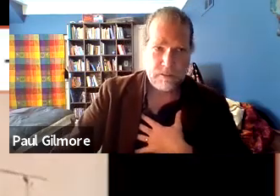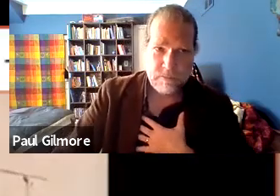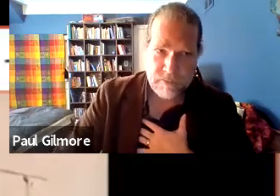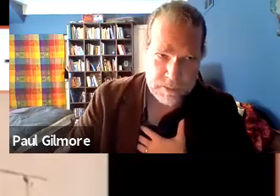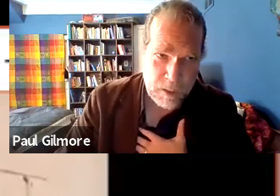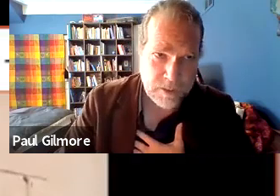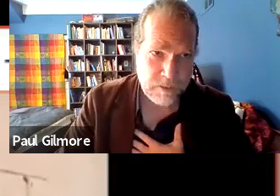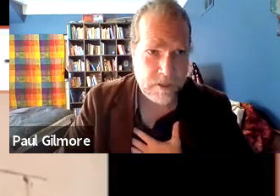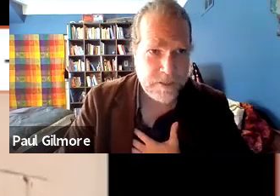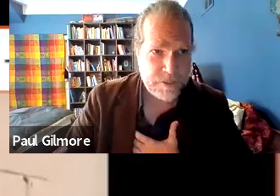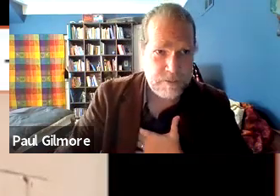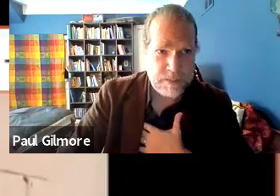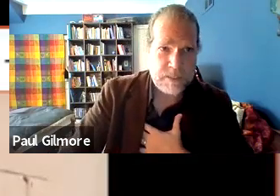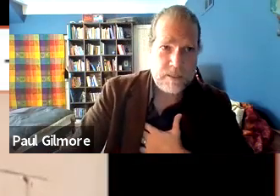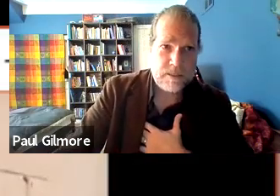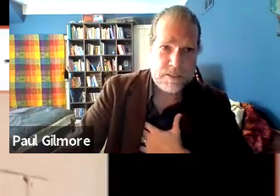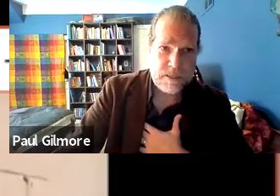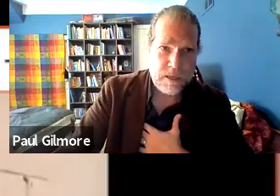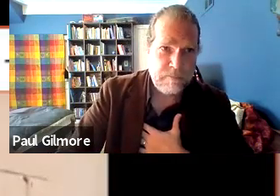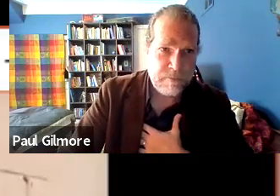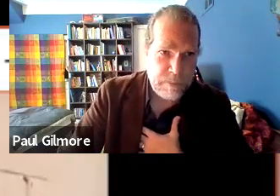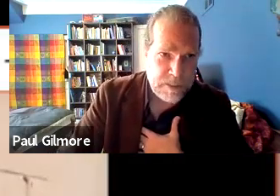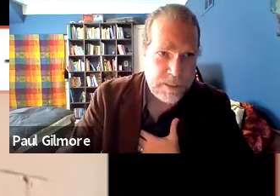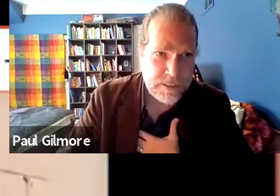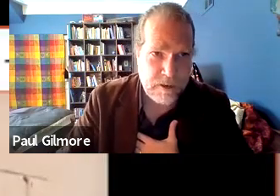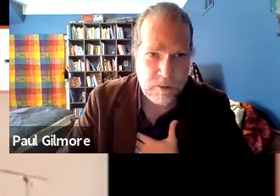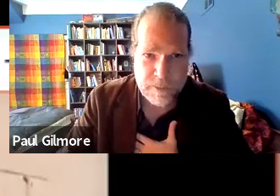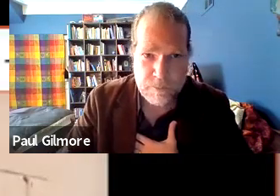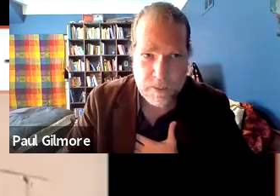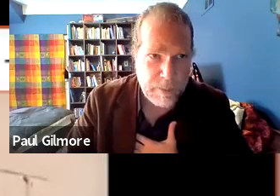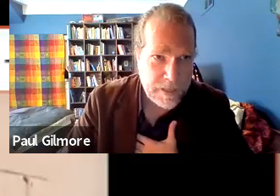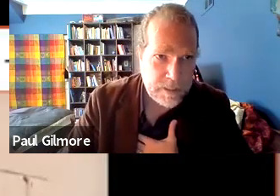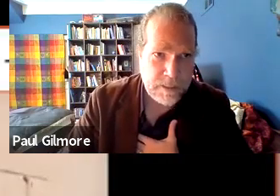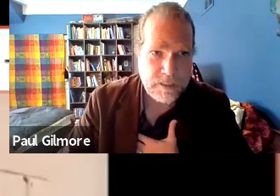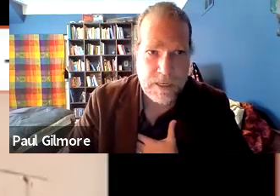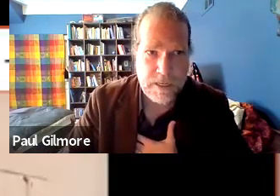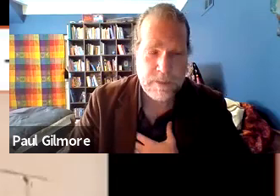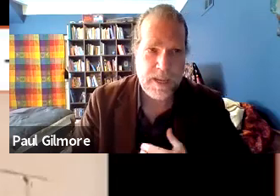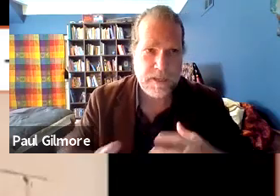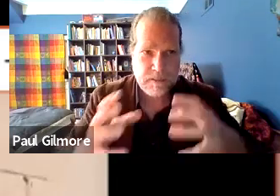this part of our history, because, for me, at least, I always want to go back in time and